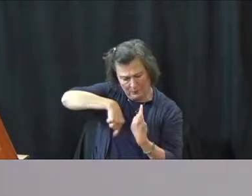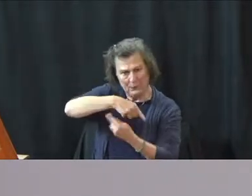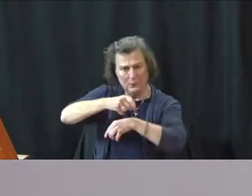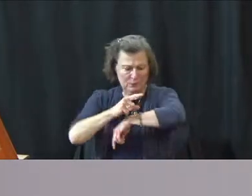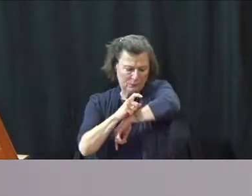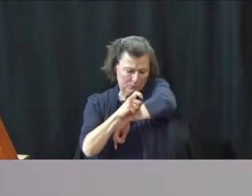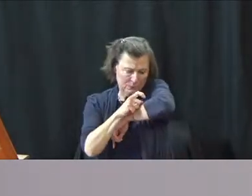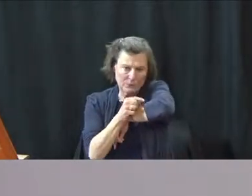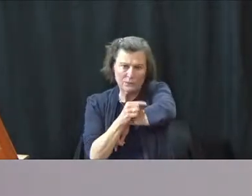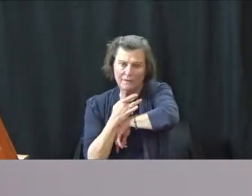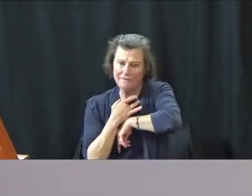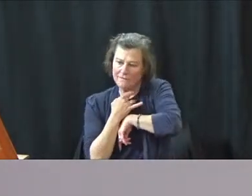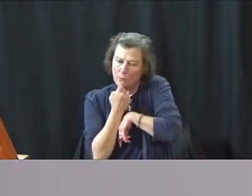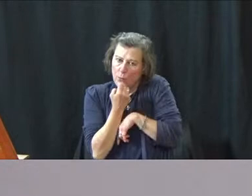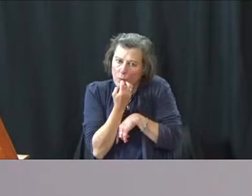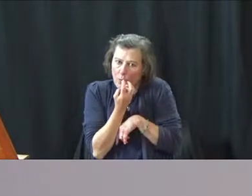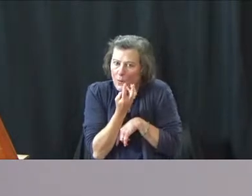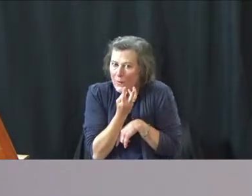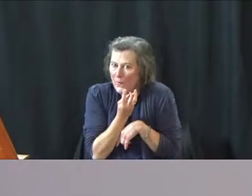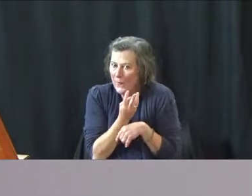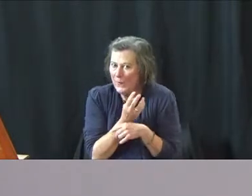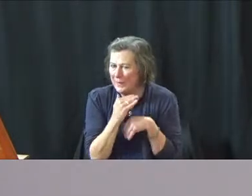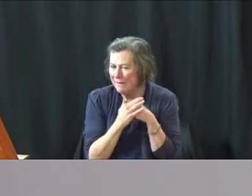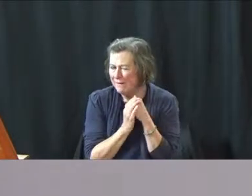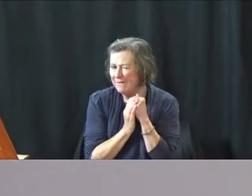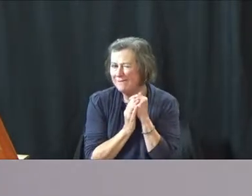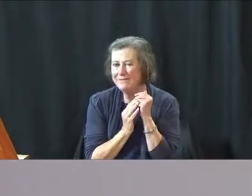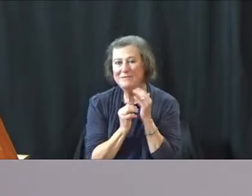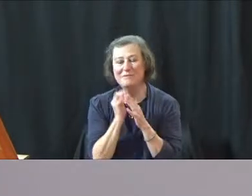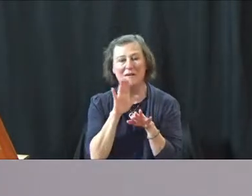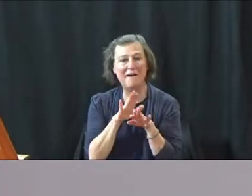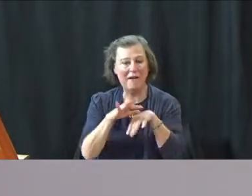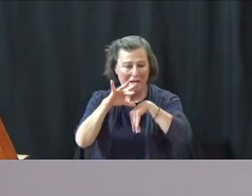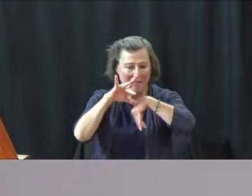She felt warm and cozy, on her leaf on the ground.